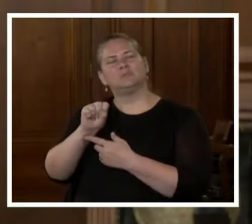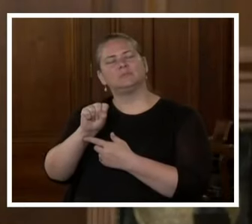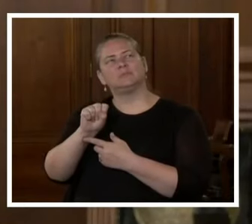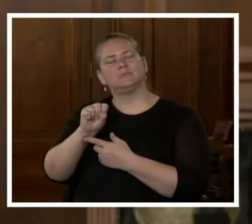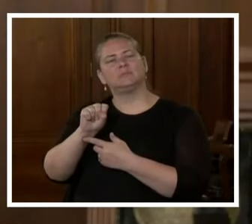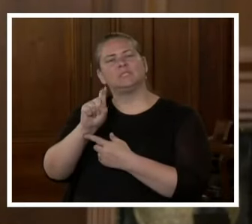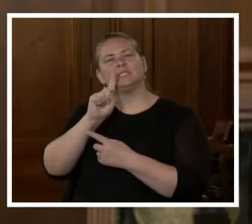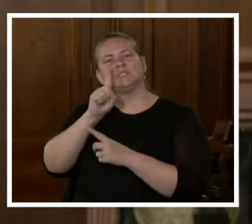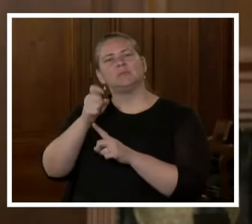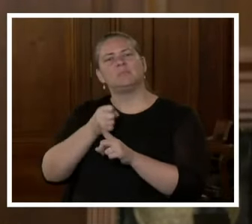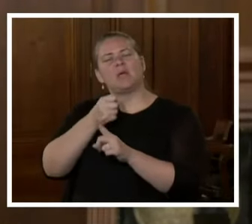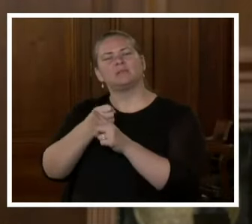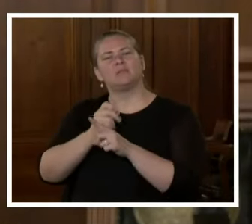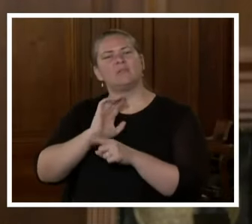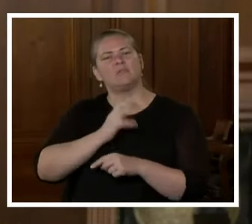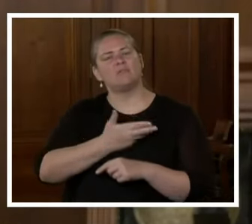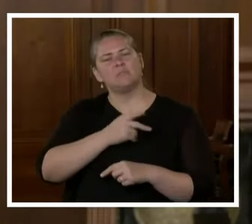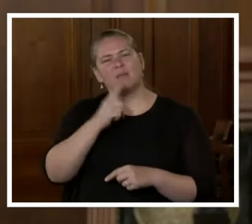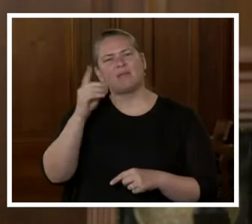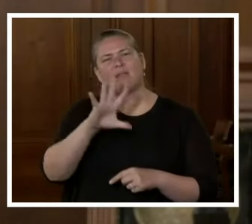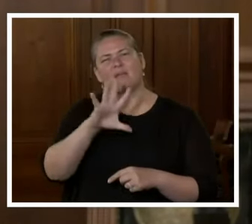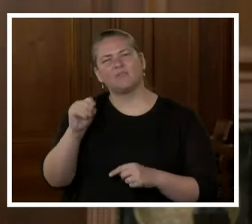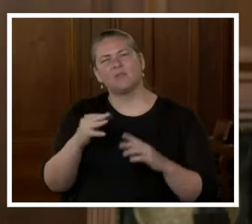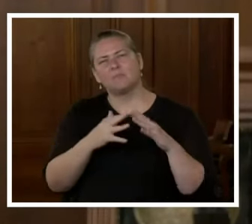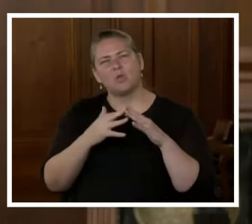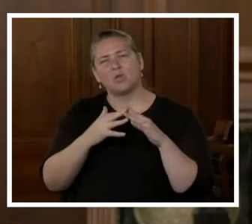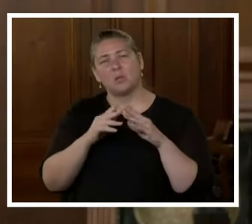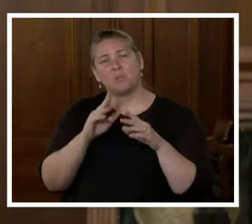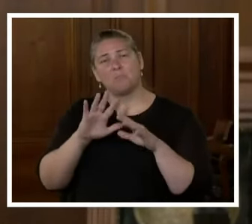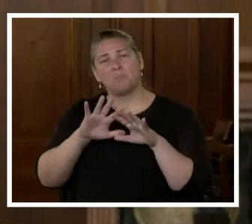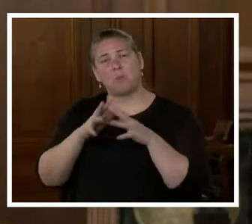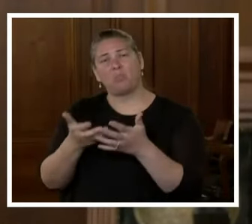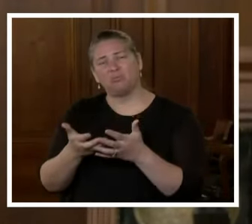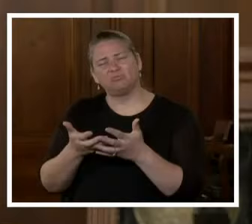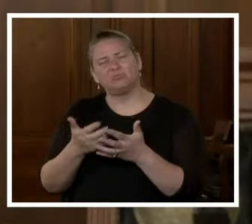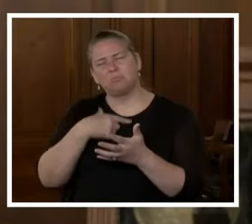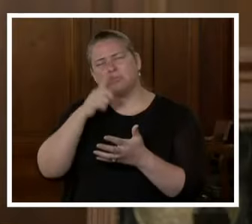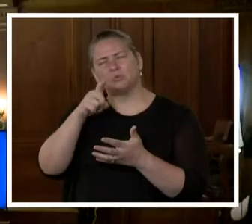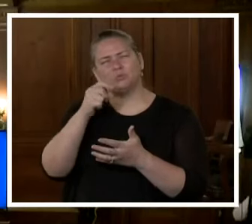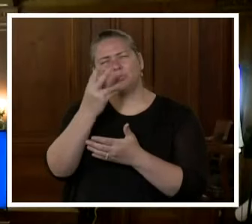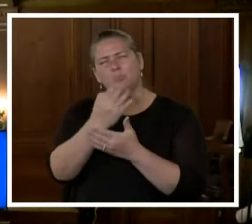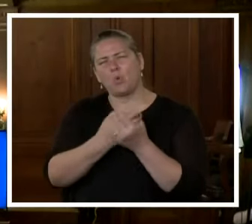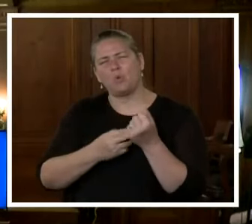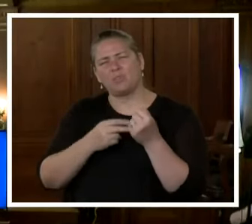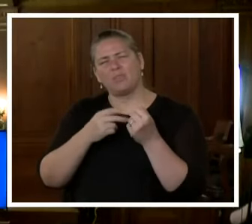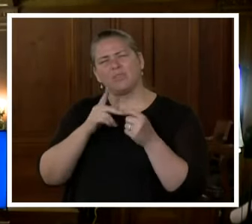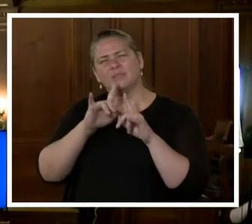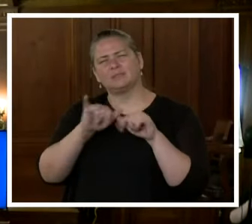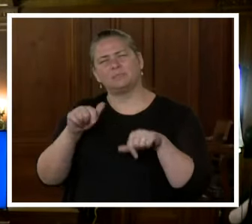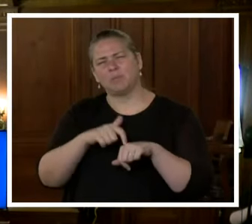GROUP THAT HUNG ME INY OF YEY OF